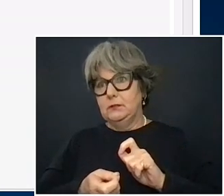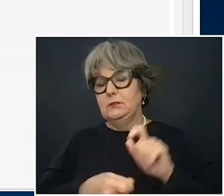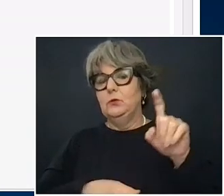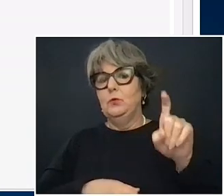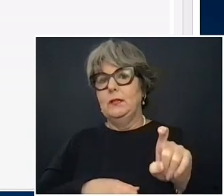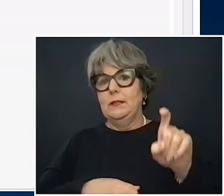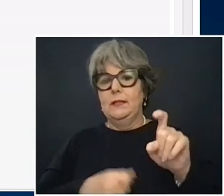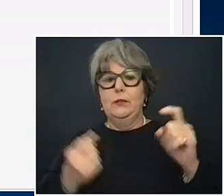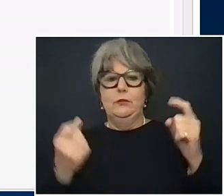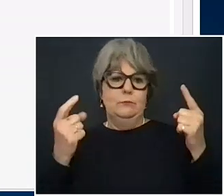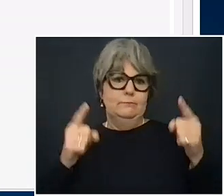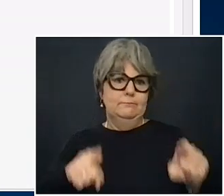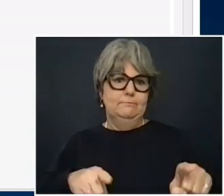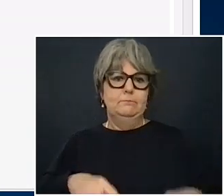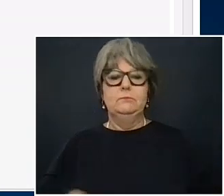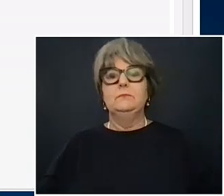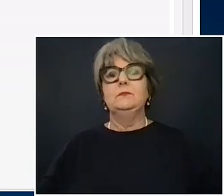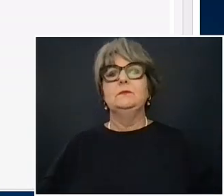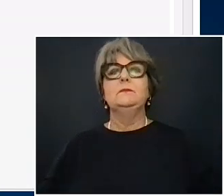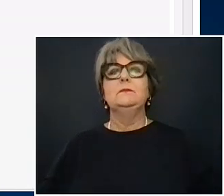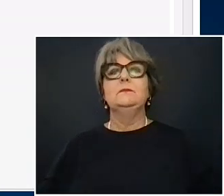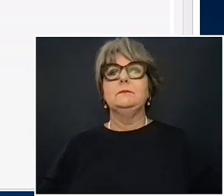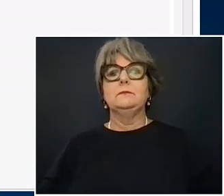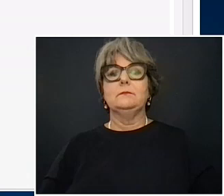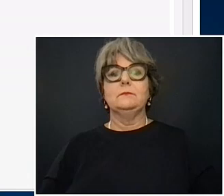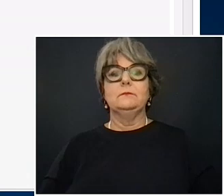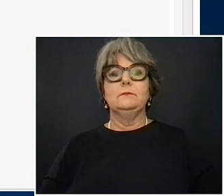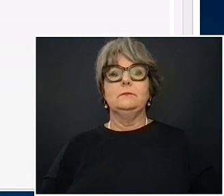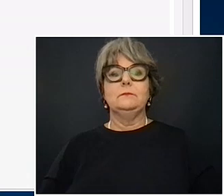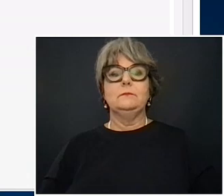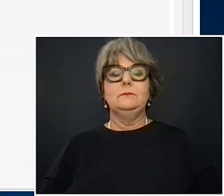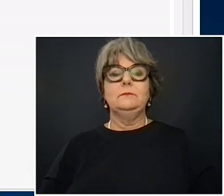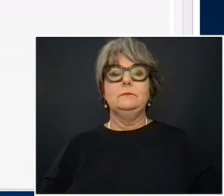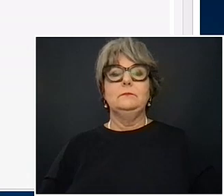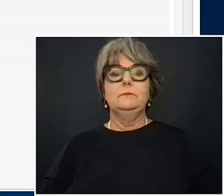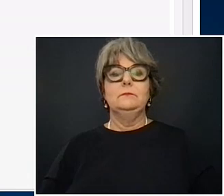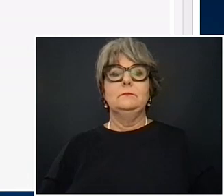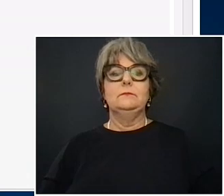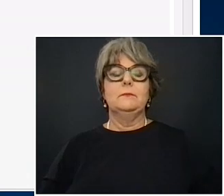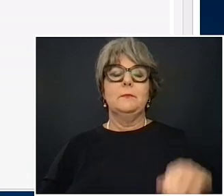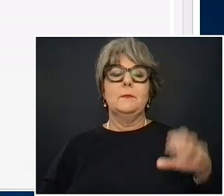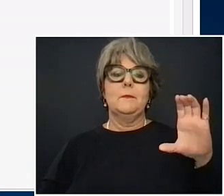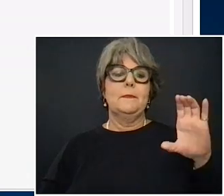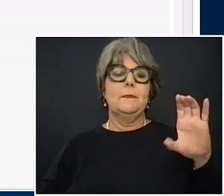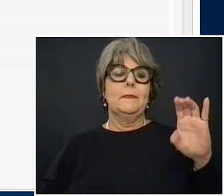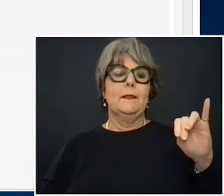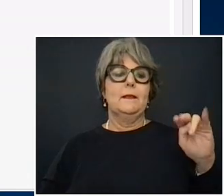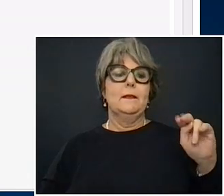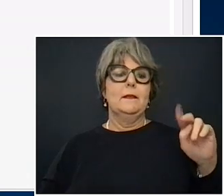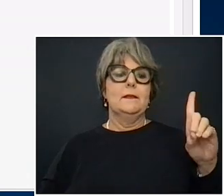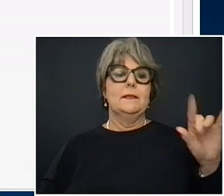And then, Cindy, I just have one question for you so that I'm not breaking protocol,